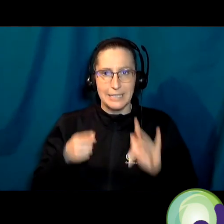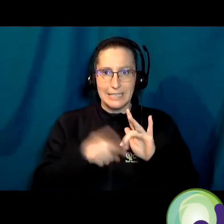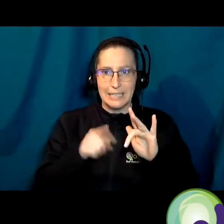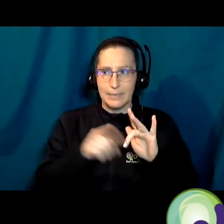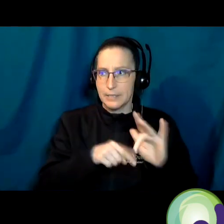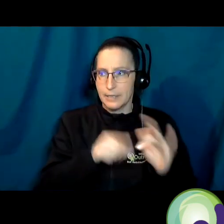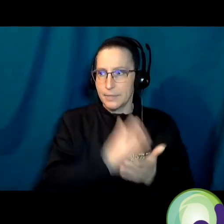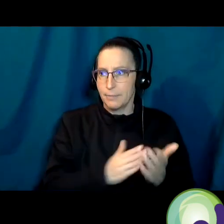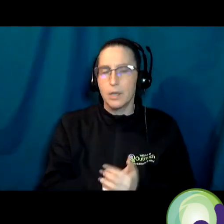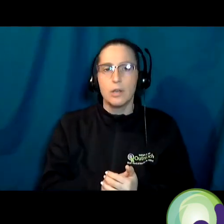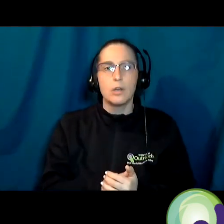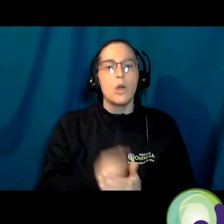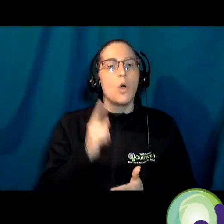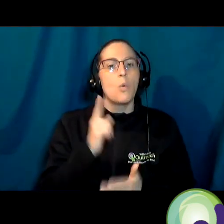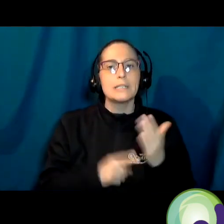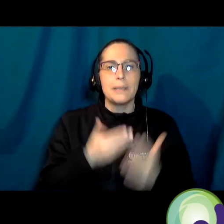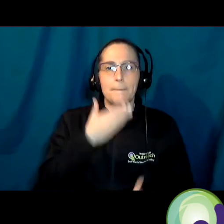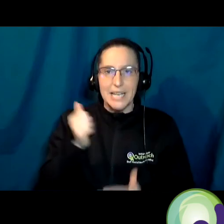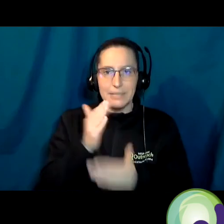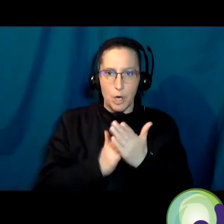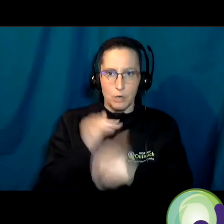what is the best part can you say, of working for this company?